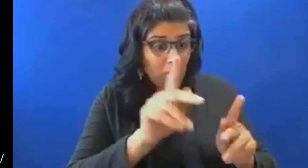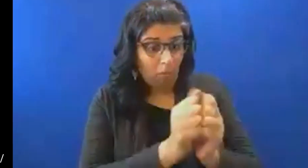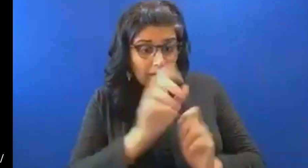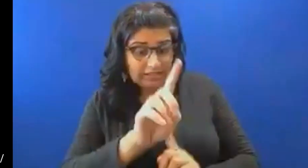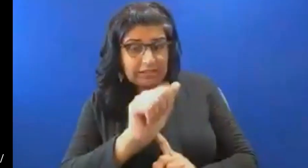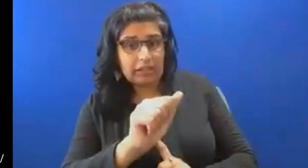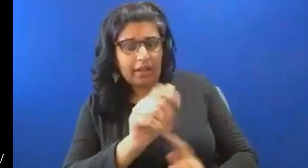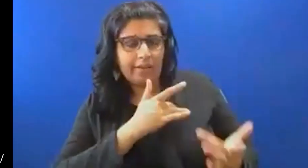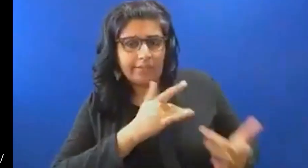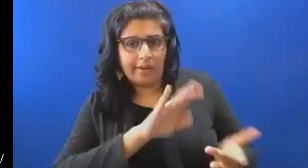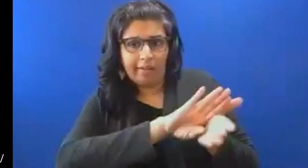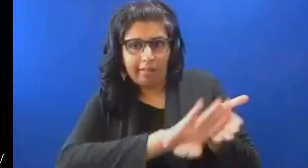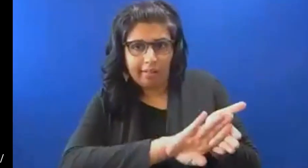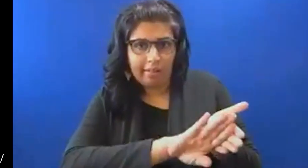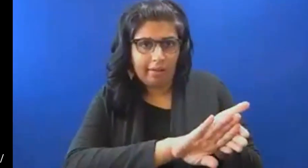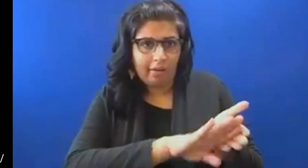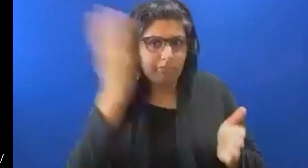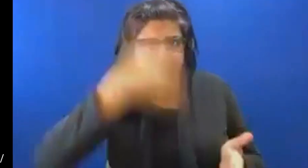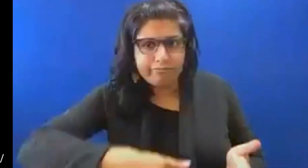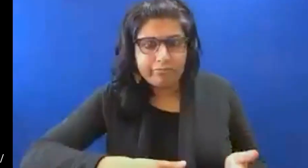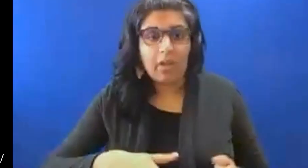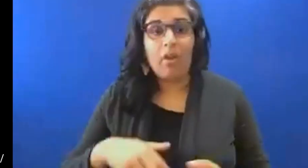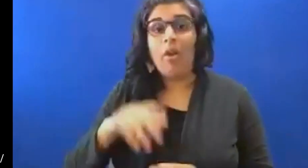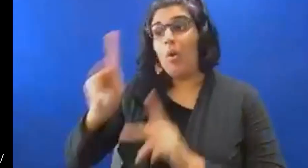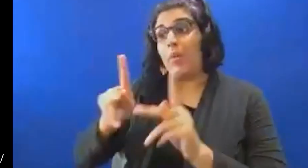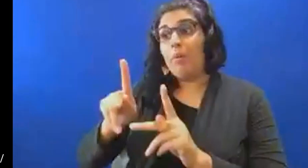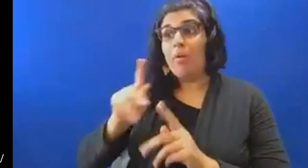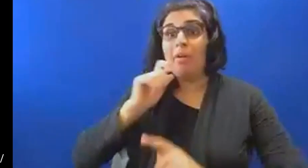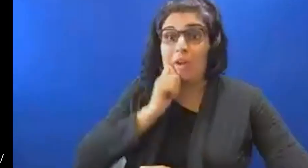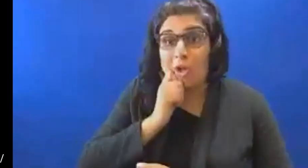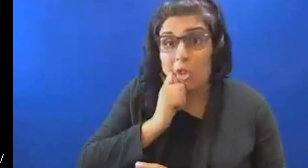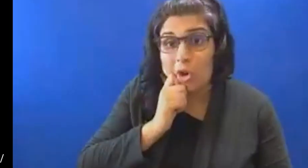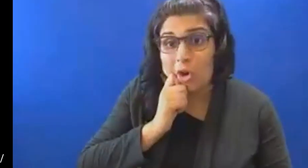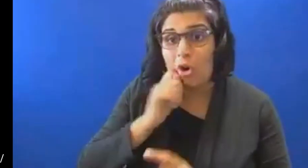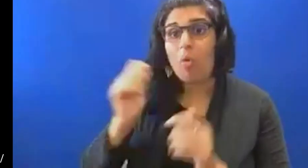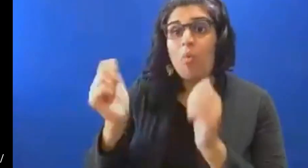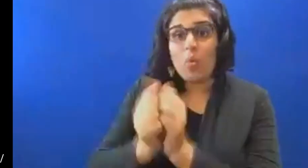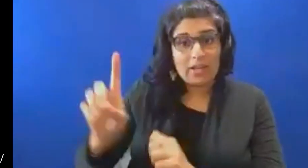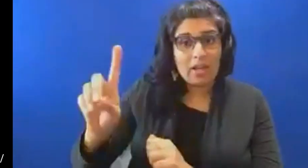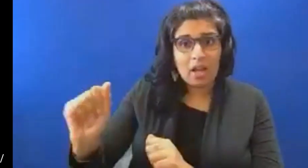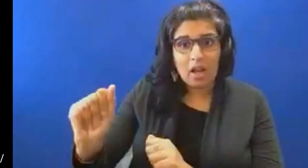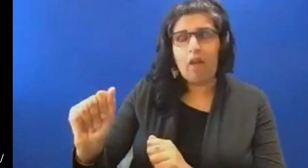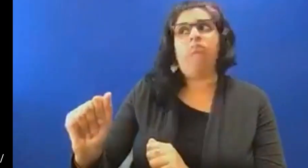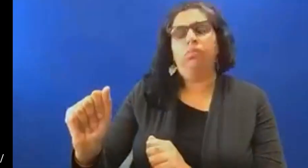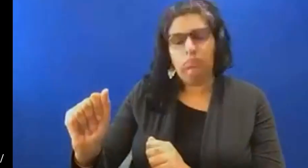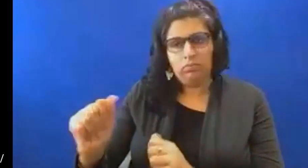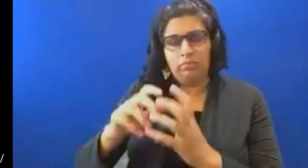queer people with disabilities, have unique experiences with marginalization in the workplace as well.